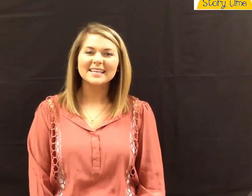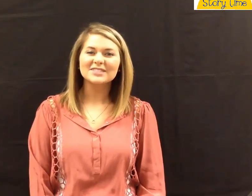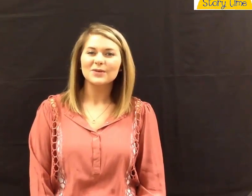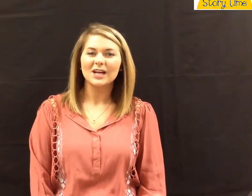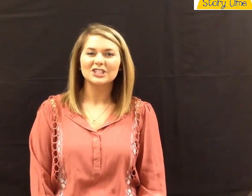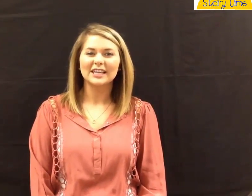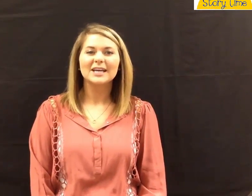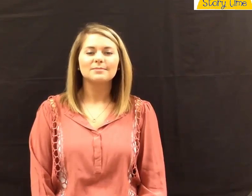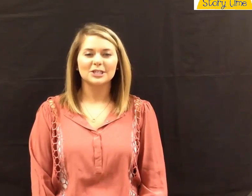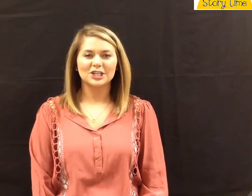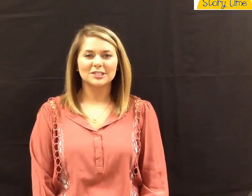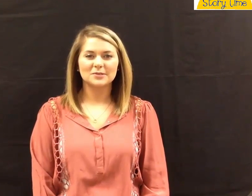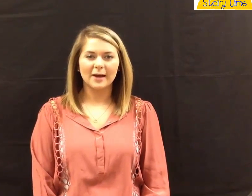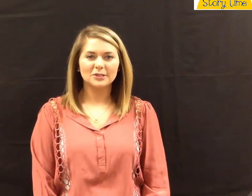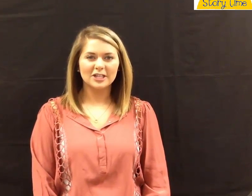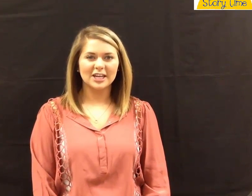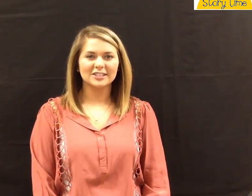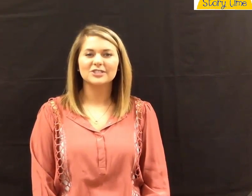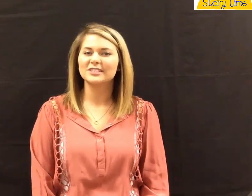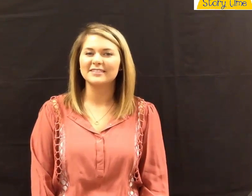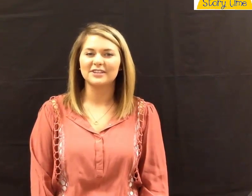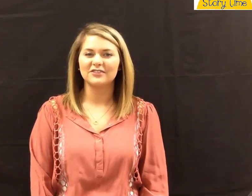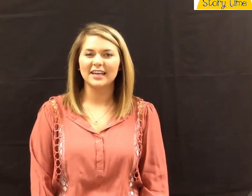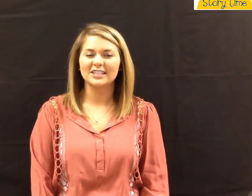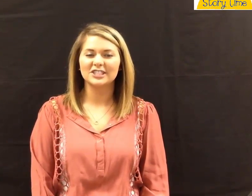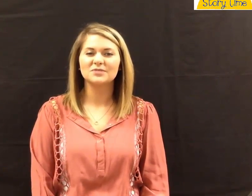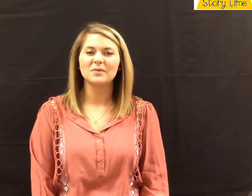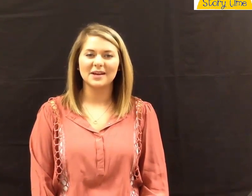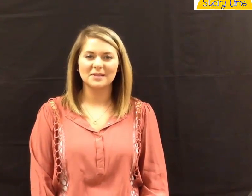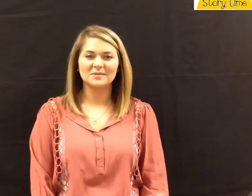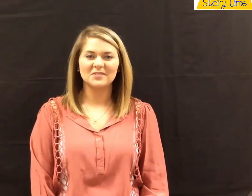Thanks for watching! Make sure to subscribe to our channel to recieve notifications when we post new videos.